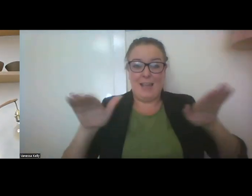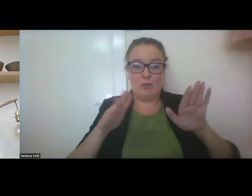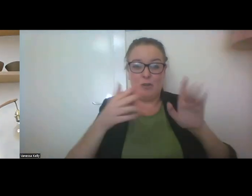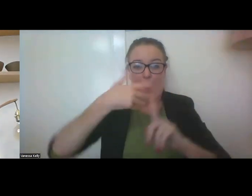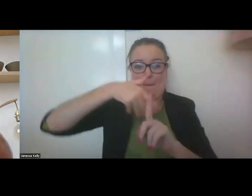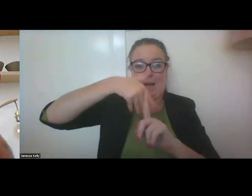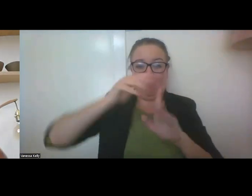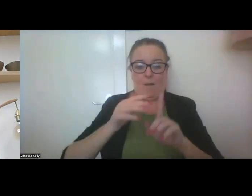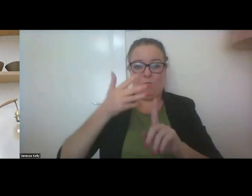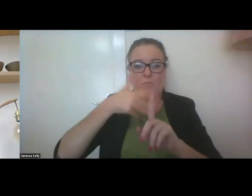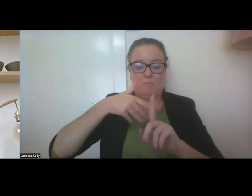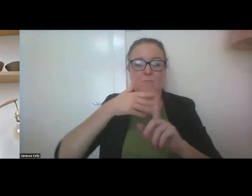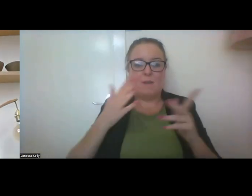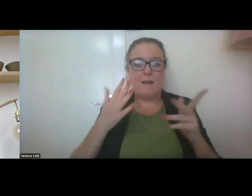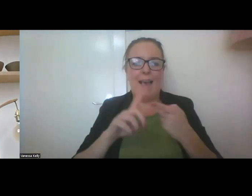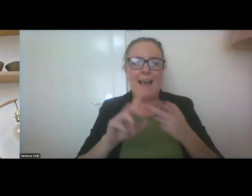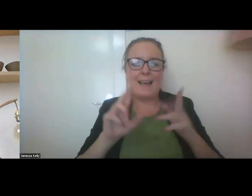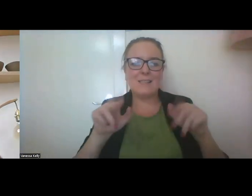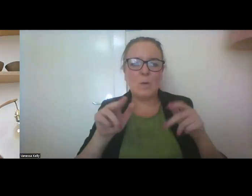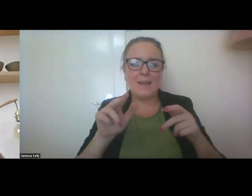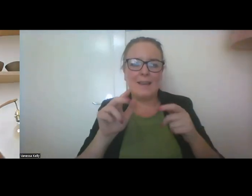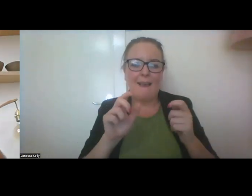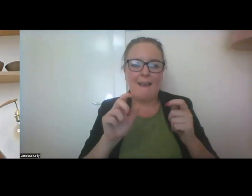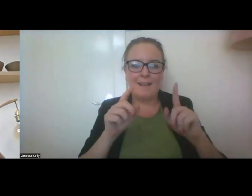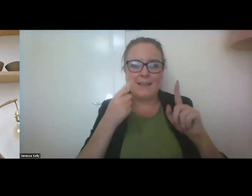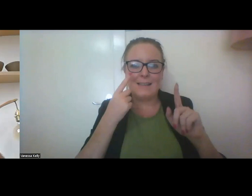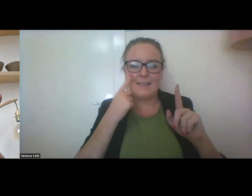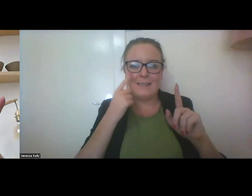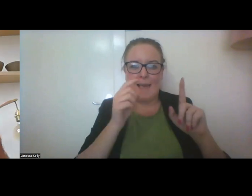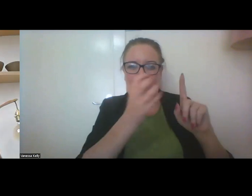We were able to chase the captions around the set